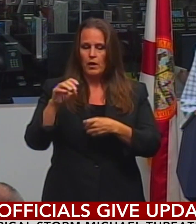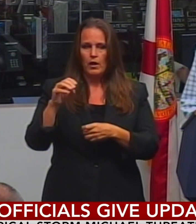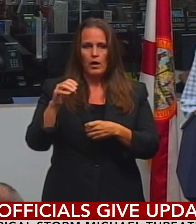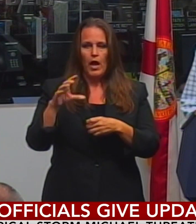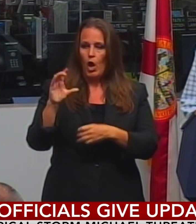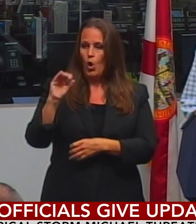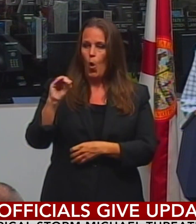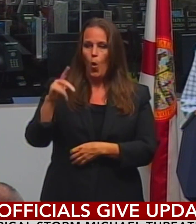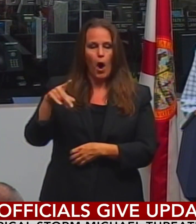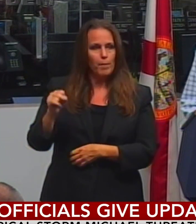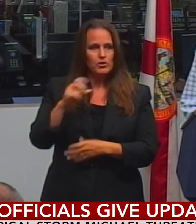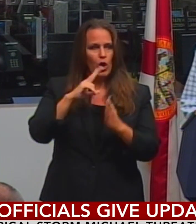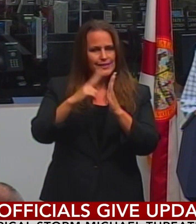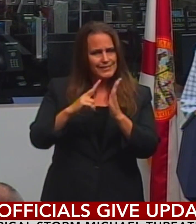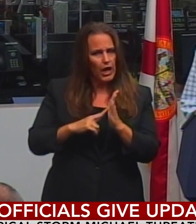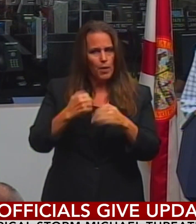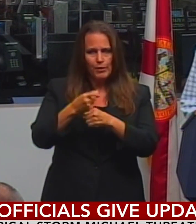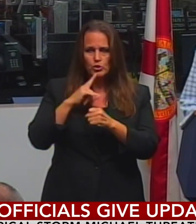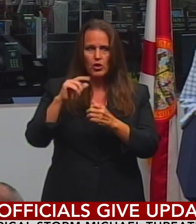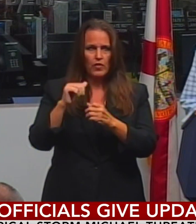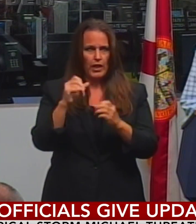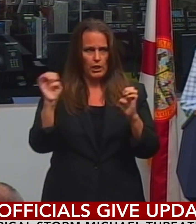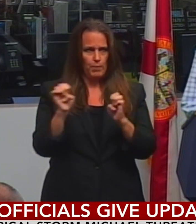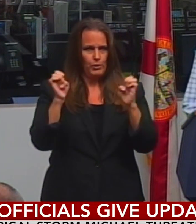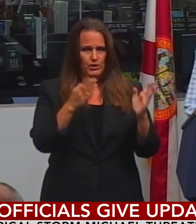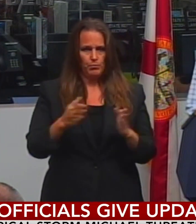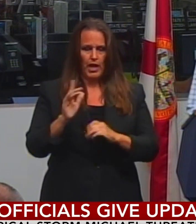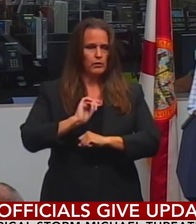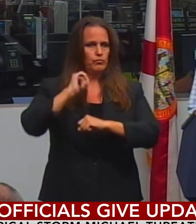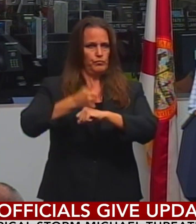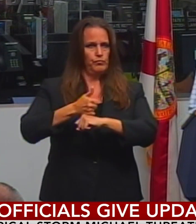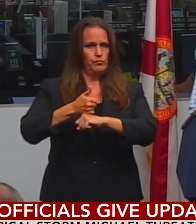THAT THE MUTUAL AID AGREEMENTS BETWEEN UTILITIES, MUNICIPAL AND CO-OPS IN